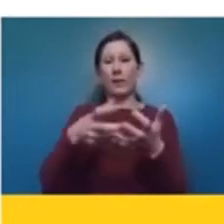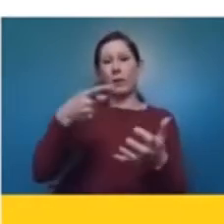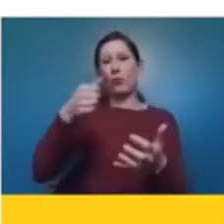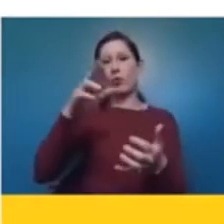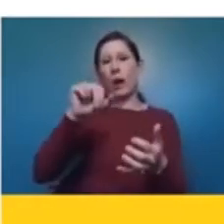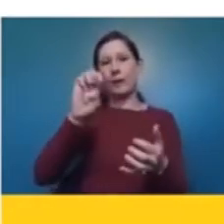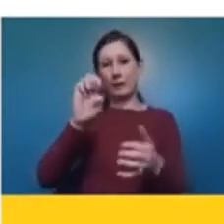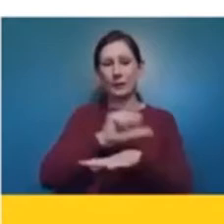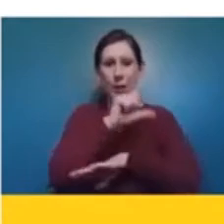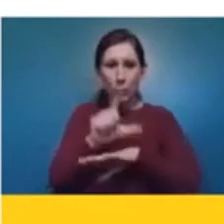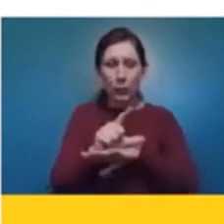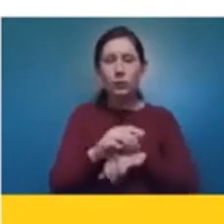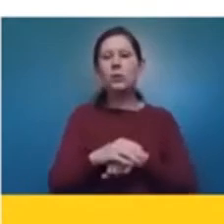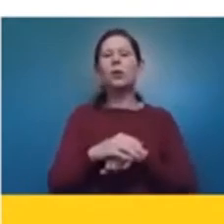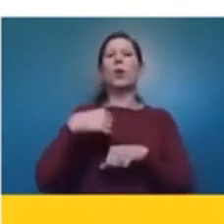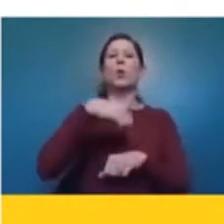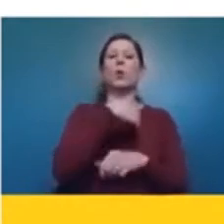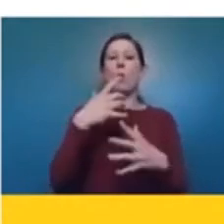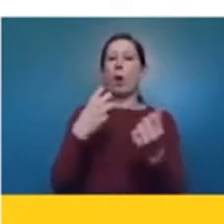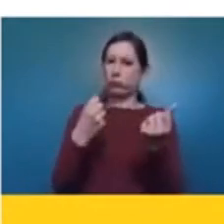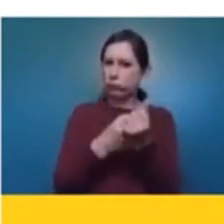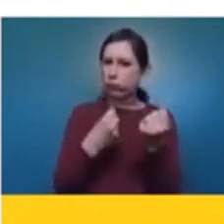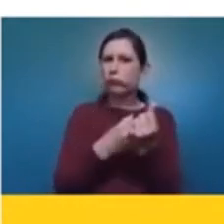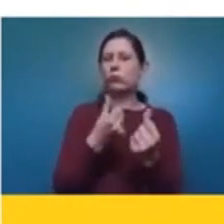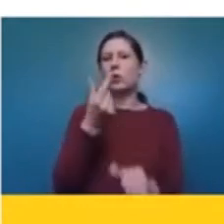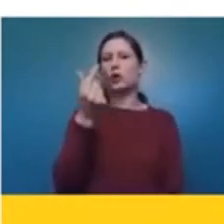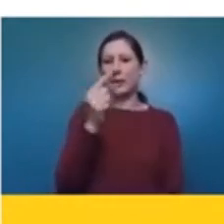groups St. Louis Rising Leaders of Color cohort to commemorate Juneteenth.